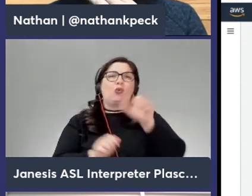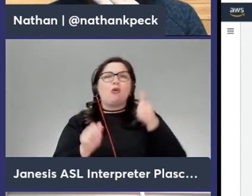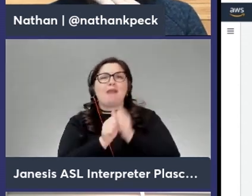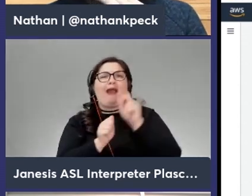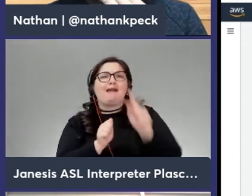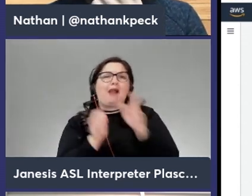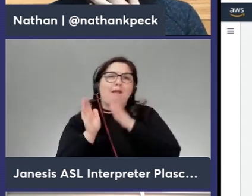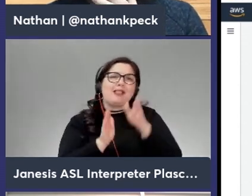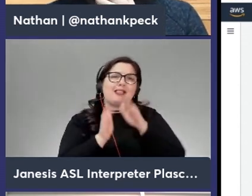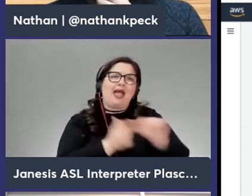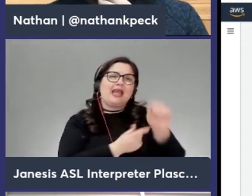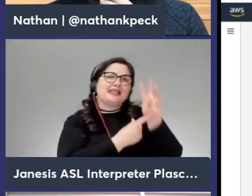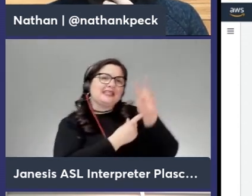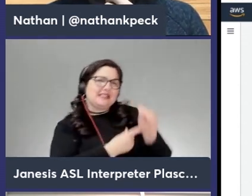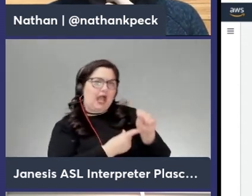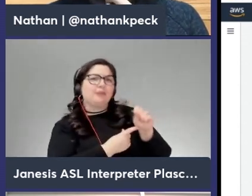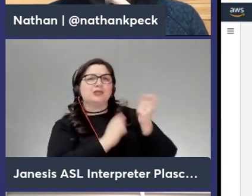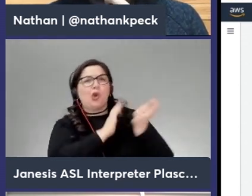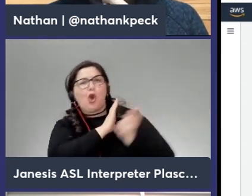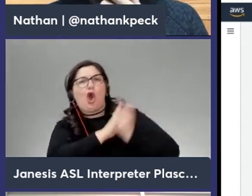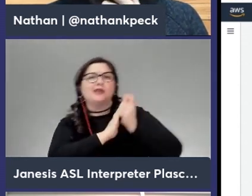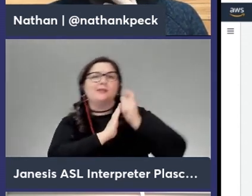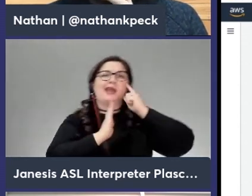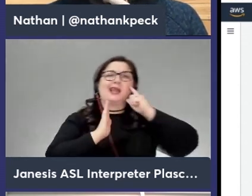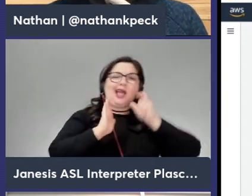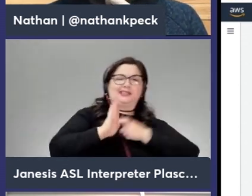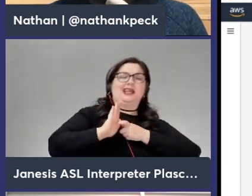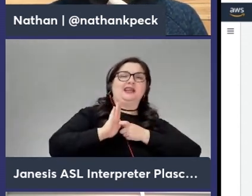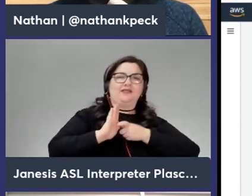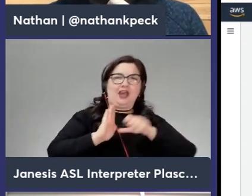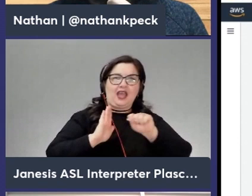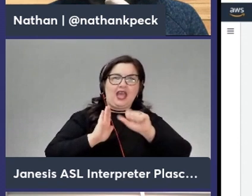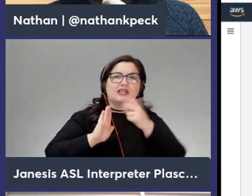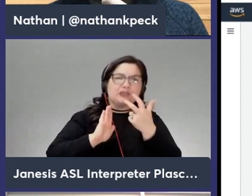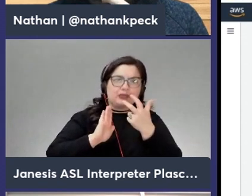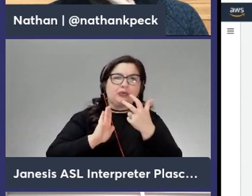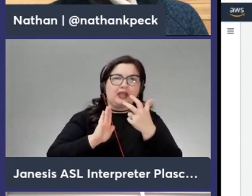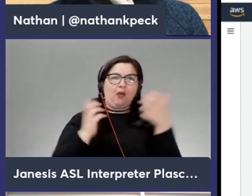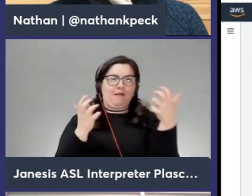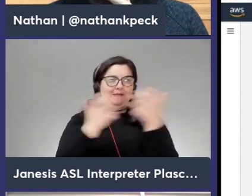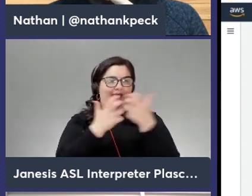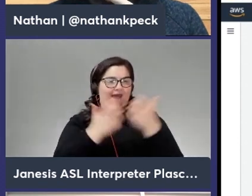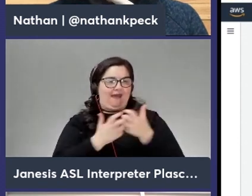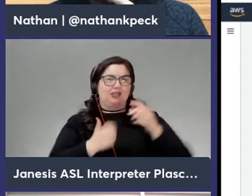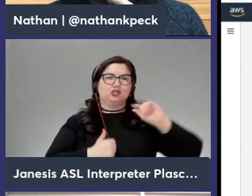AWS Backup will automatically identify the S3 buckets with matching tags and those S3 buckets